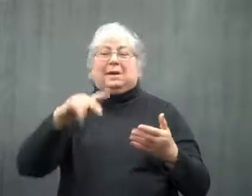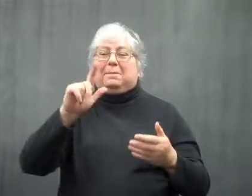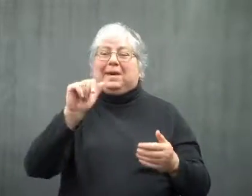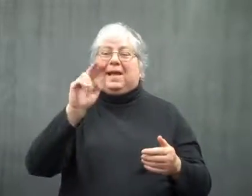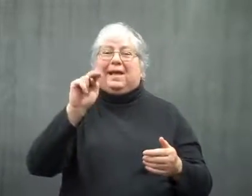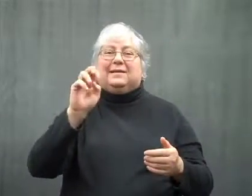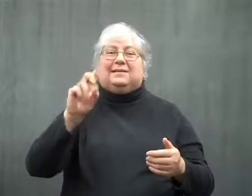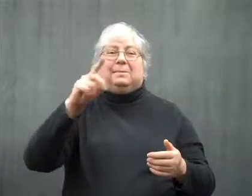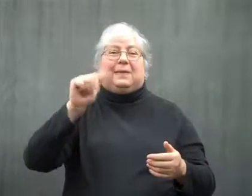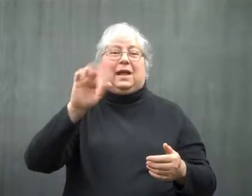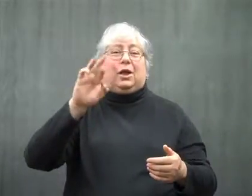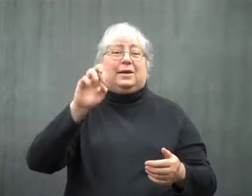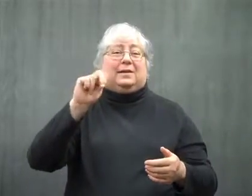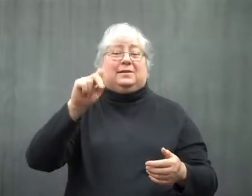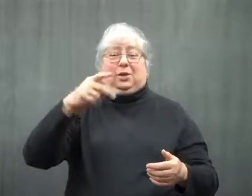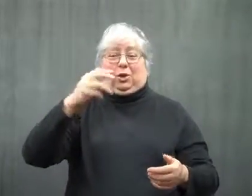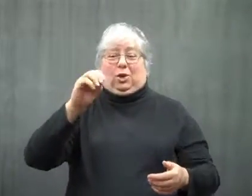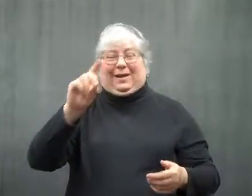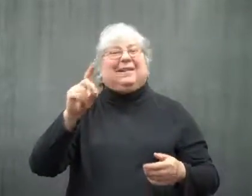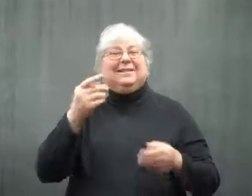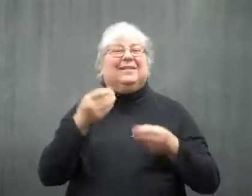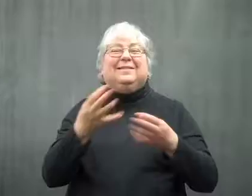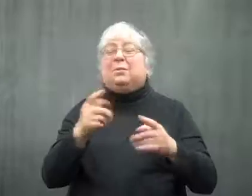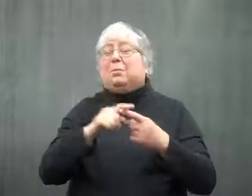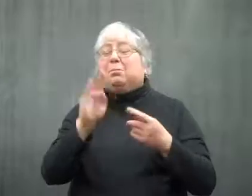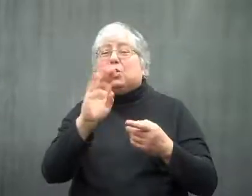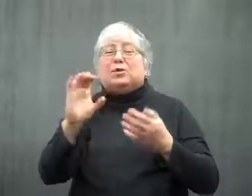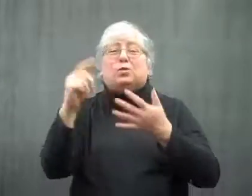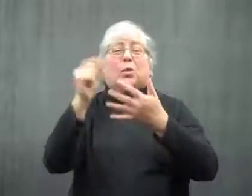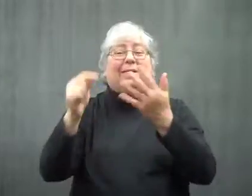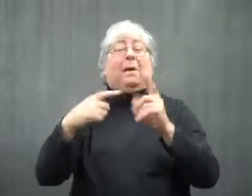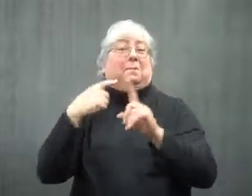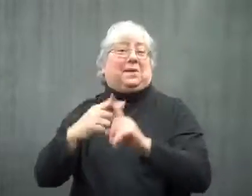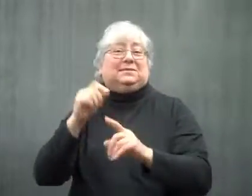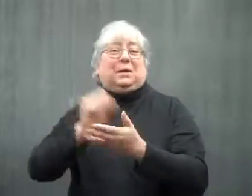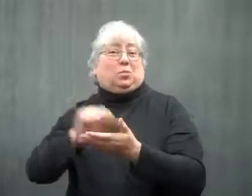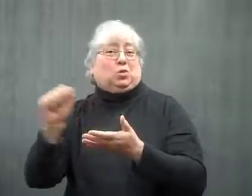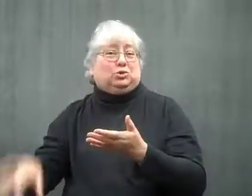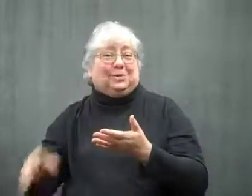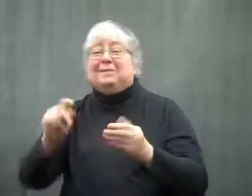Planned Parenthood offers birth control services and also abortions.